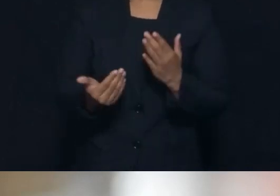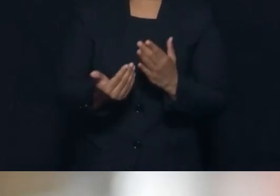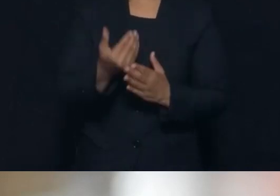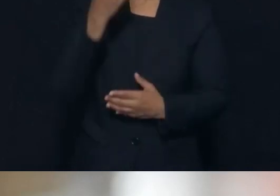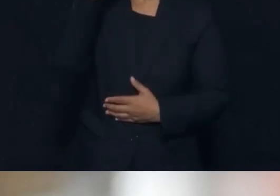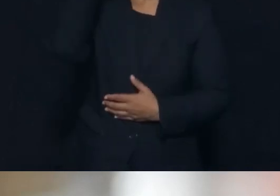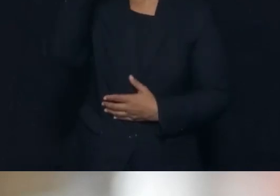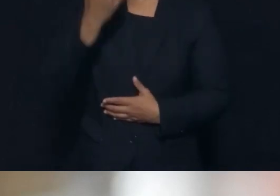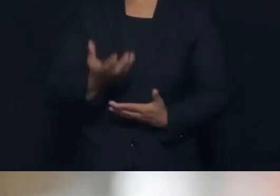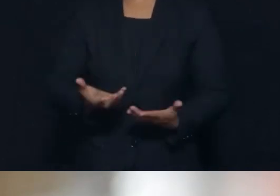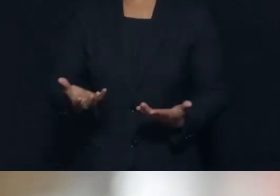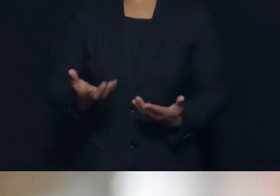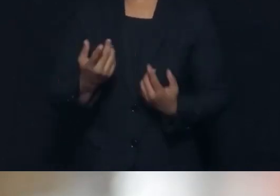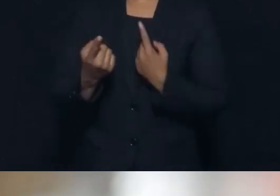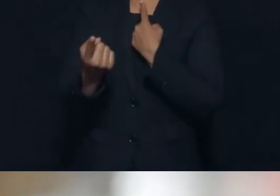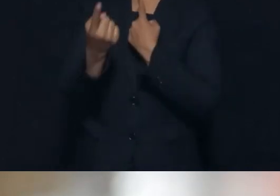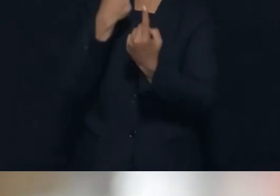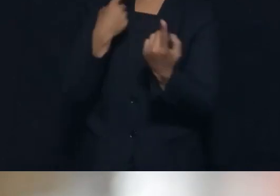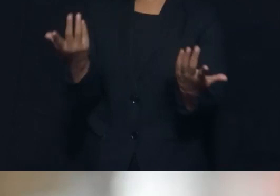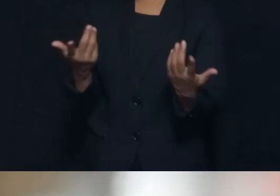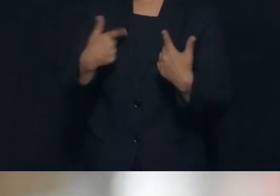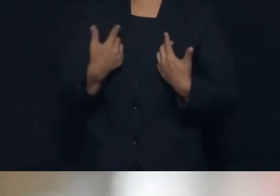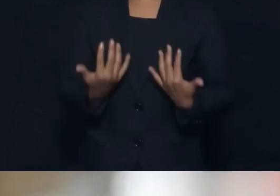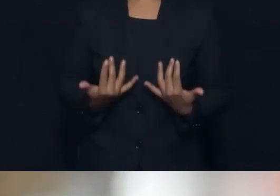How to access the knowledge about accessiblity to.